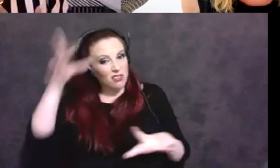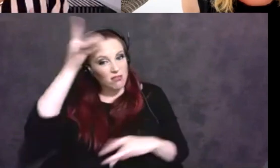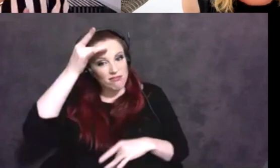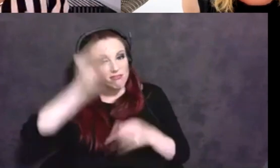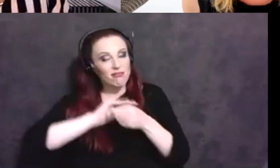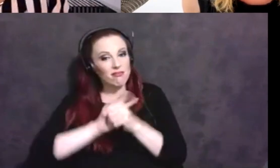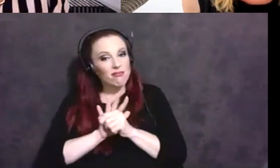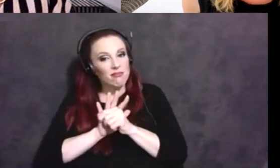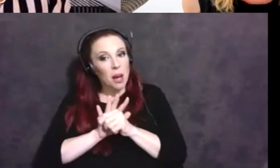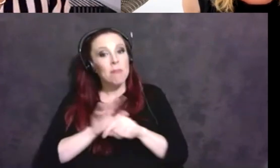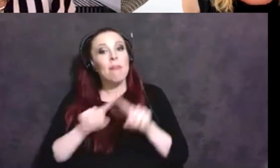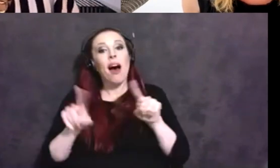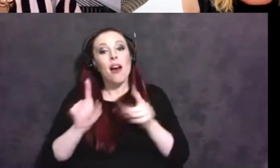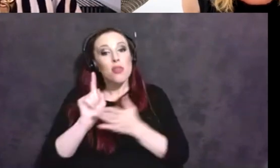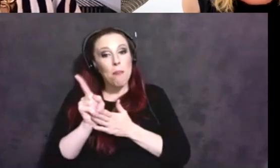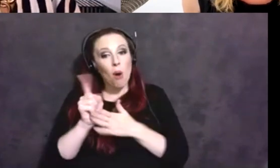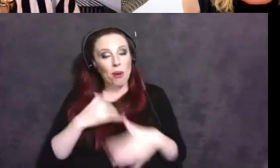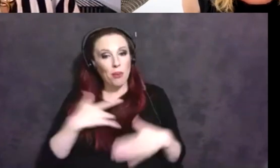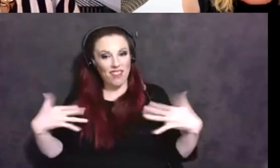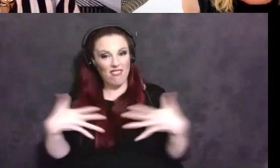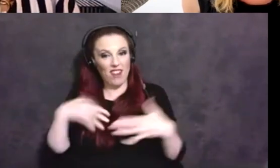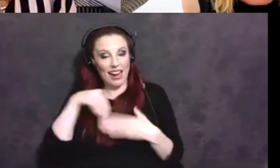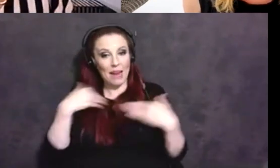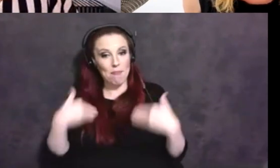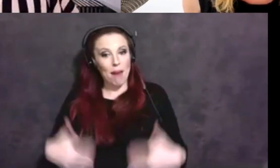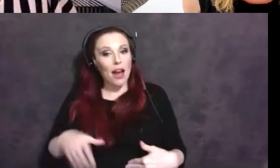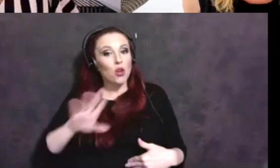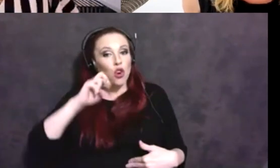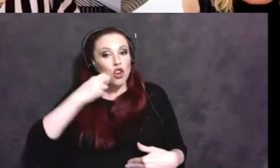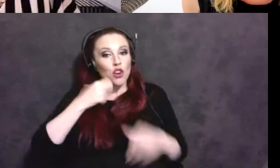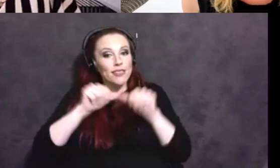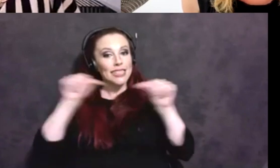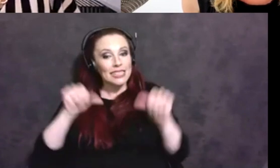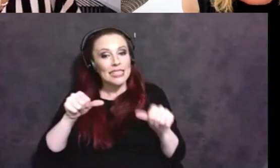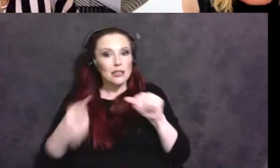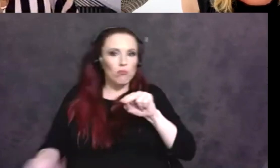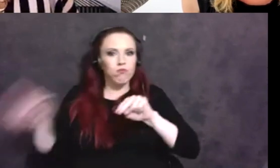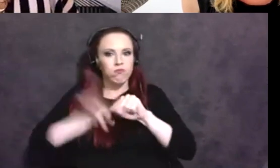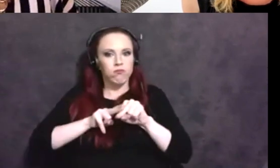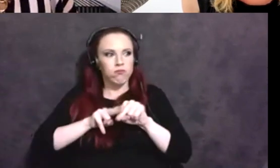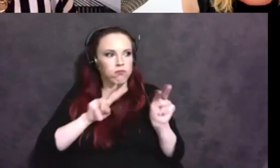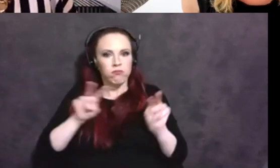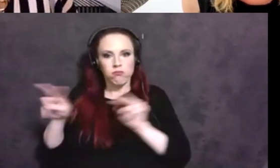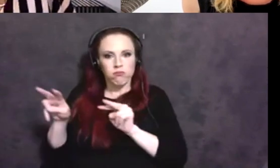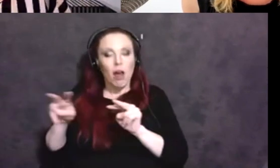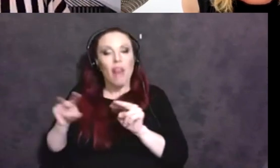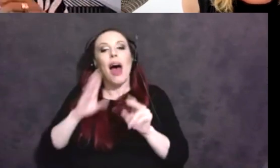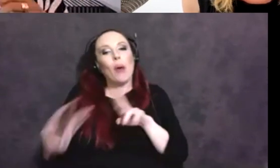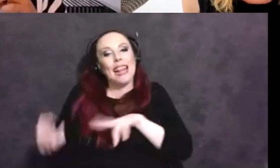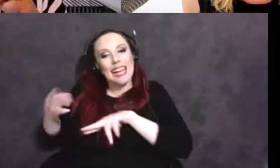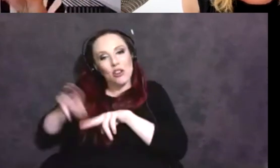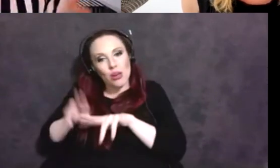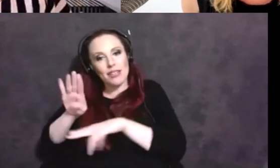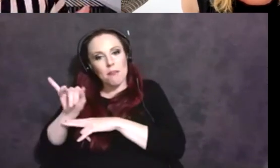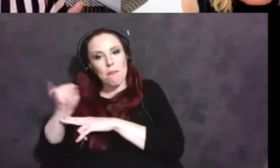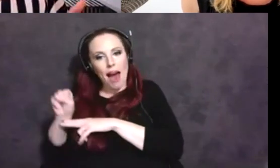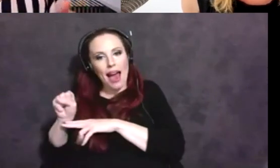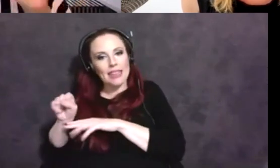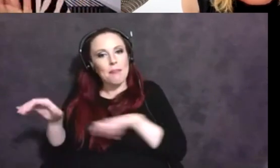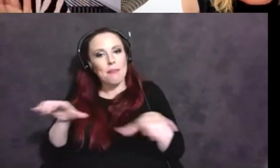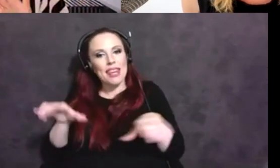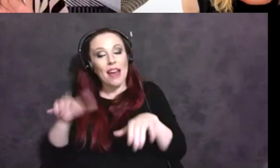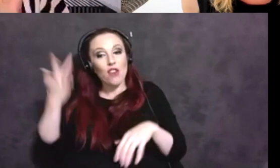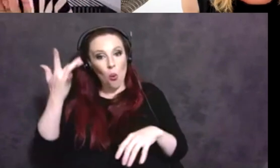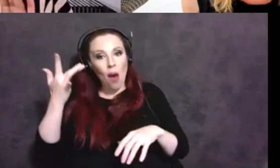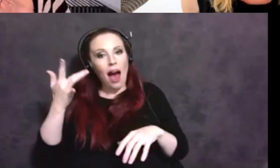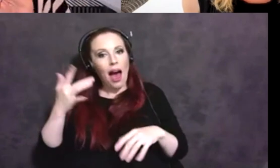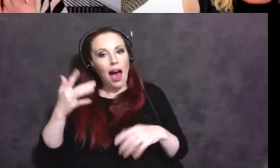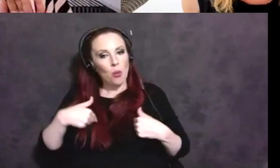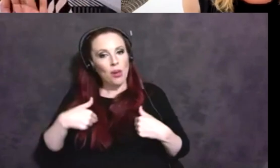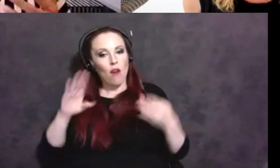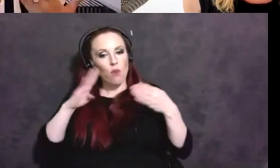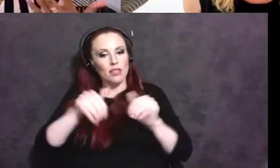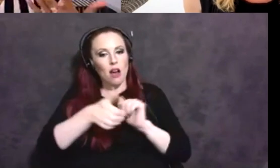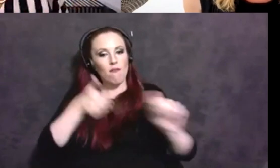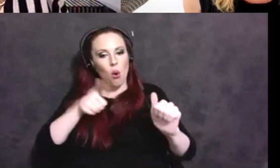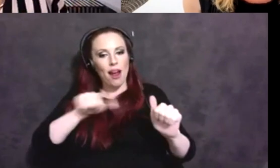doing this. The moment we feel fear in the body, heightened activation of the nervous